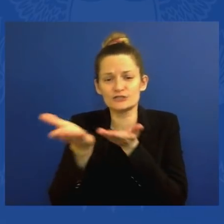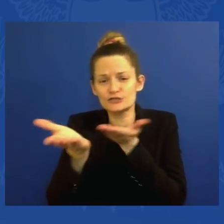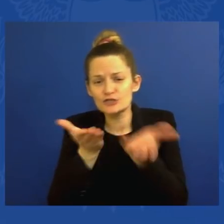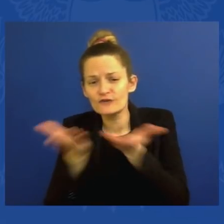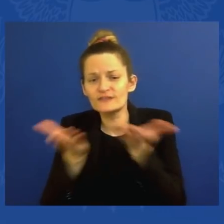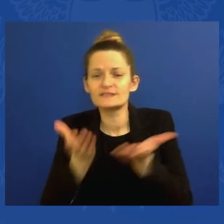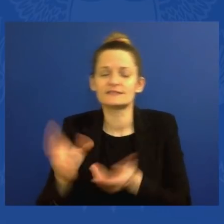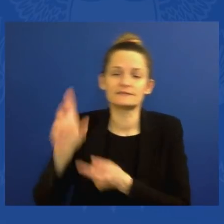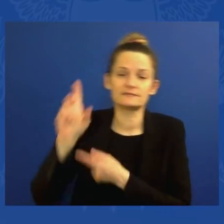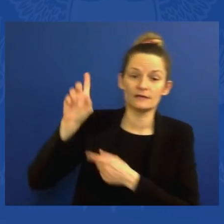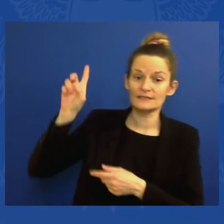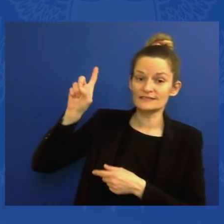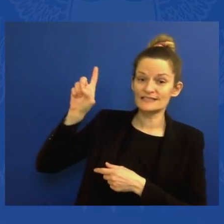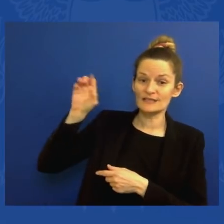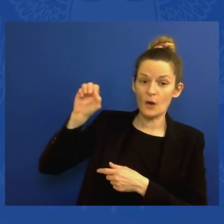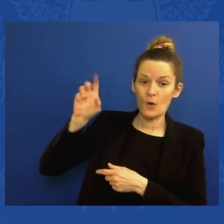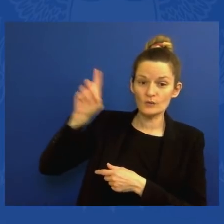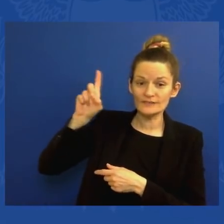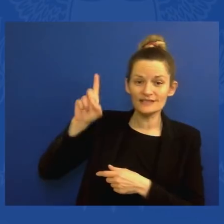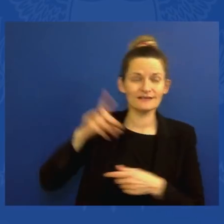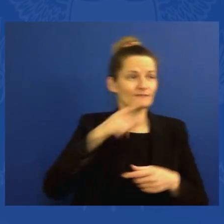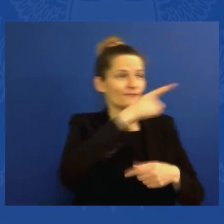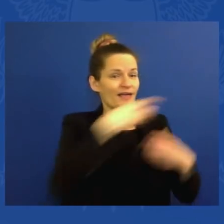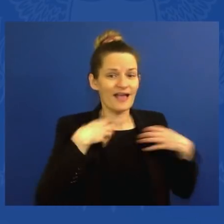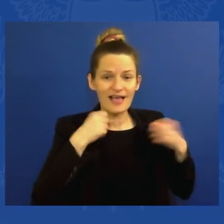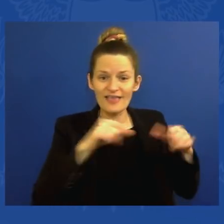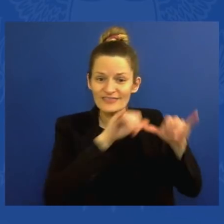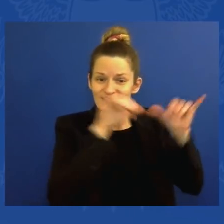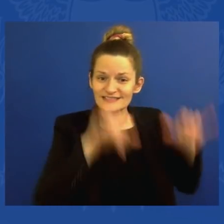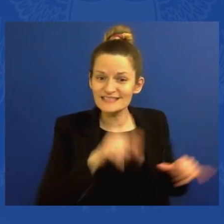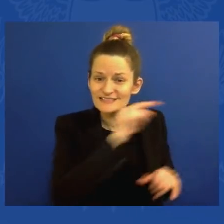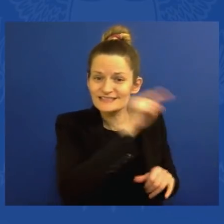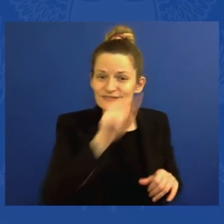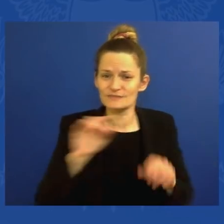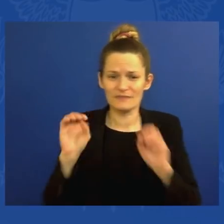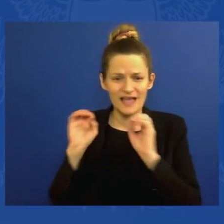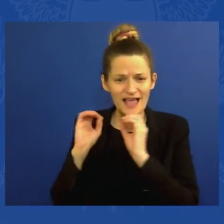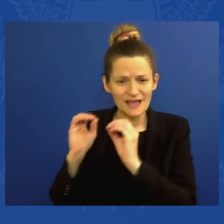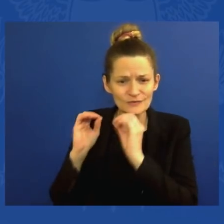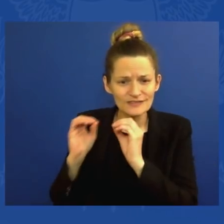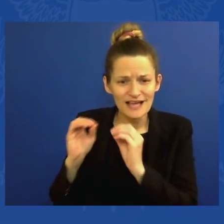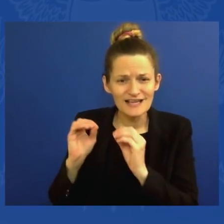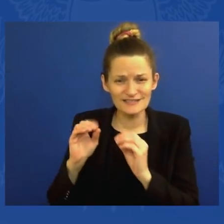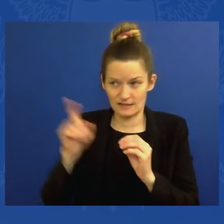The fact -- in fact, what's happening is the federal government is Siemens' largest customer, for example.